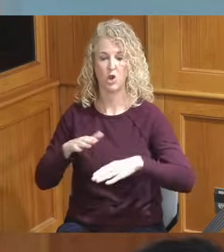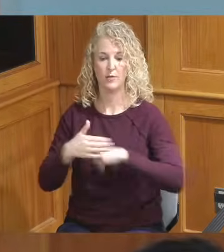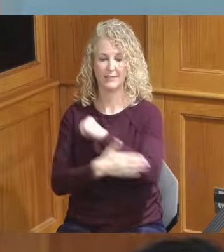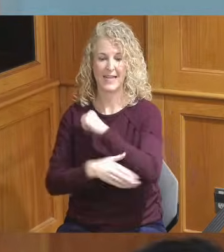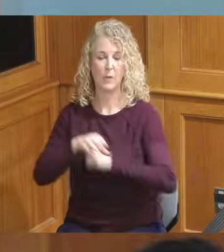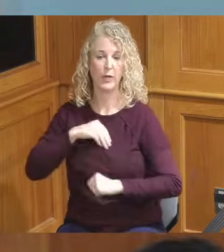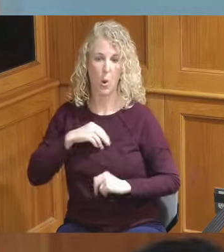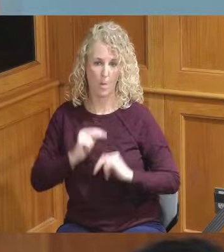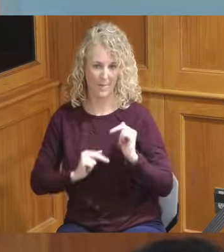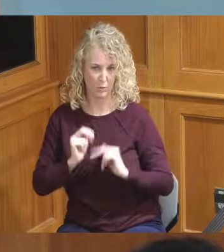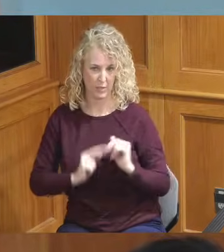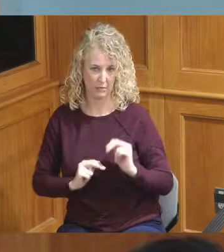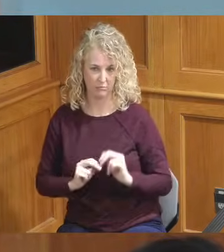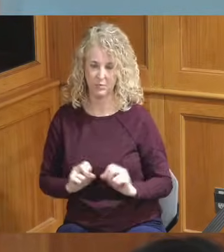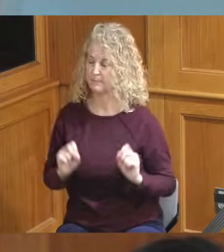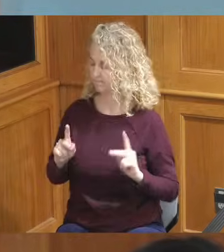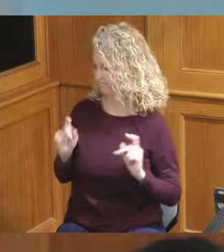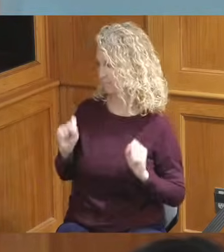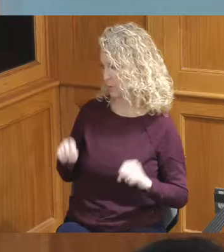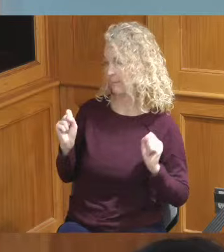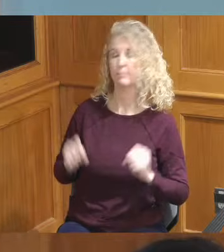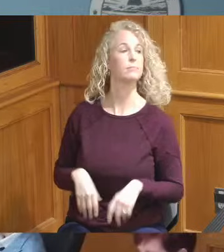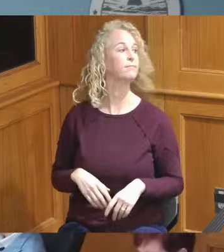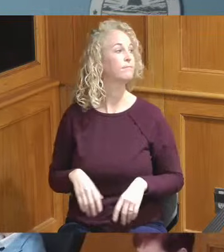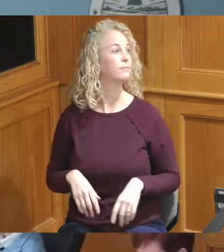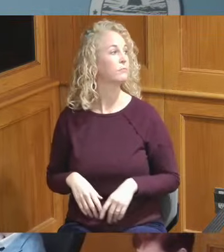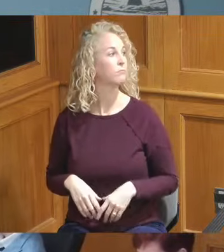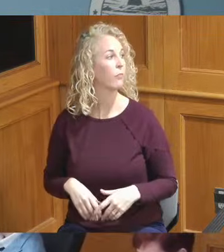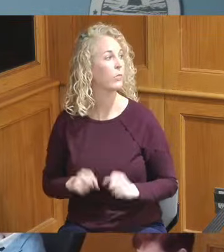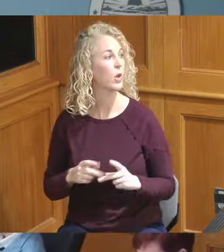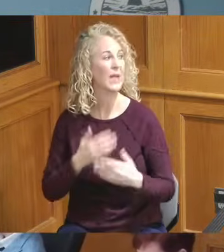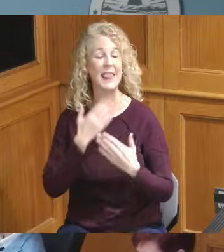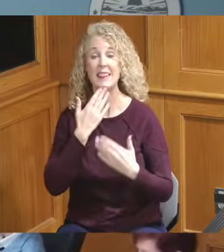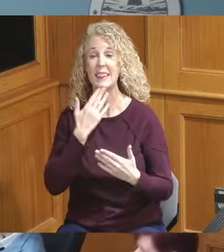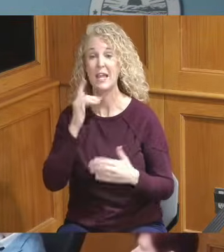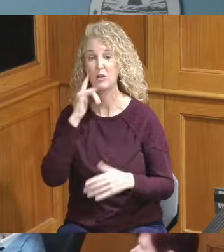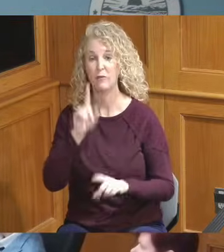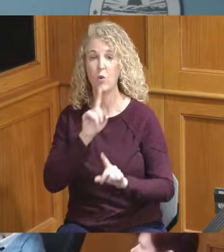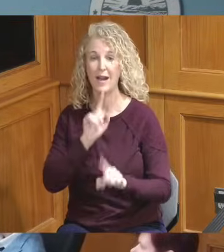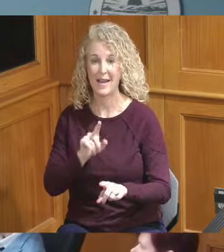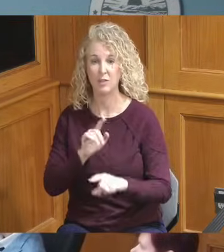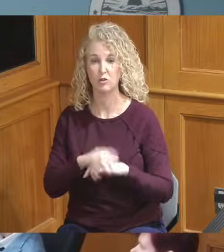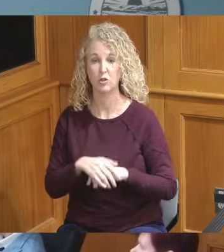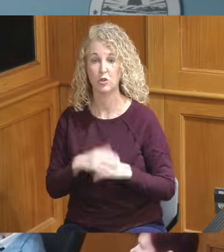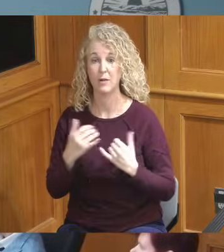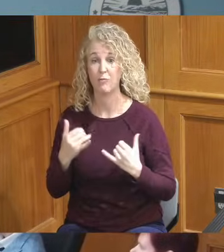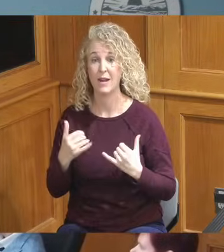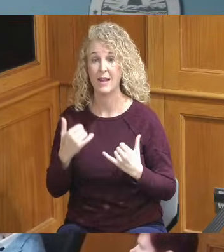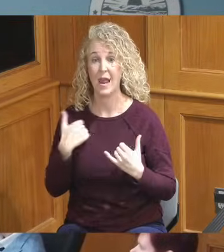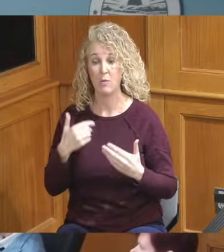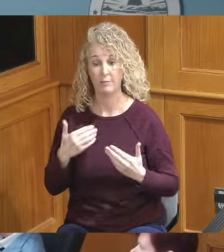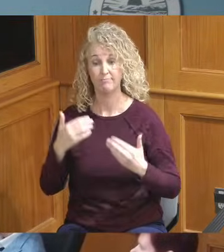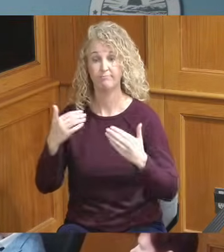Yes. Yes, [clears throat] ma'am. Um, so, thank you for that. And as we're moving forward with